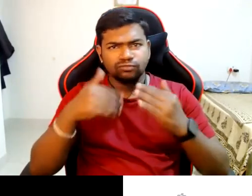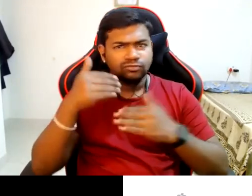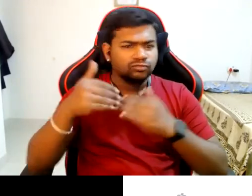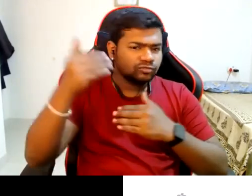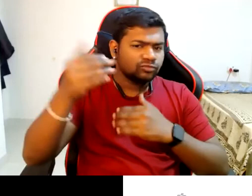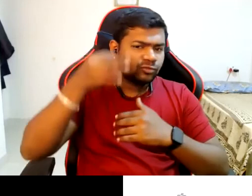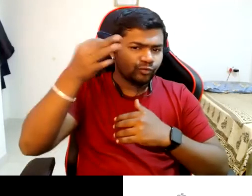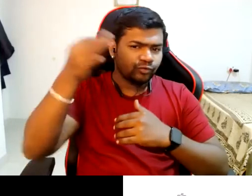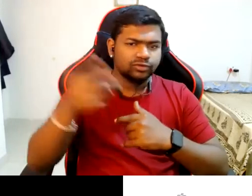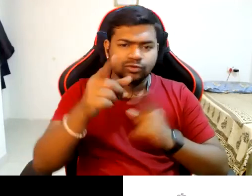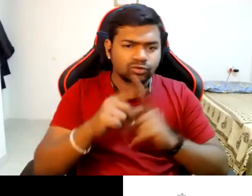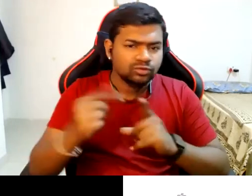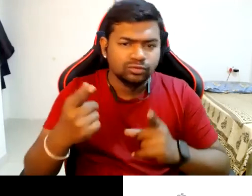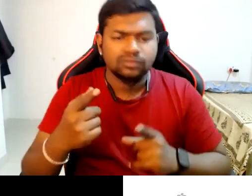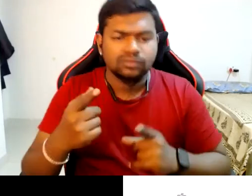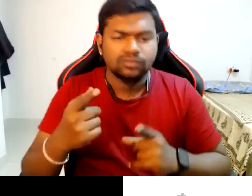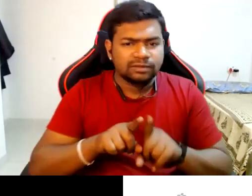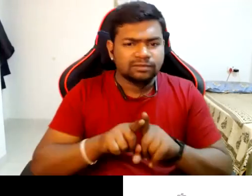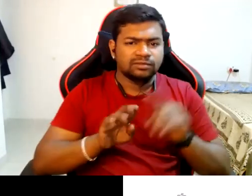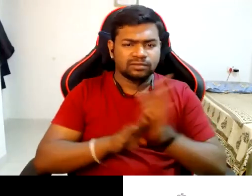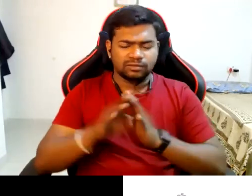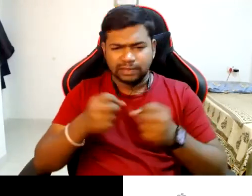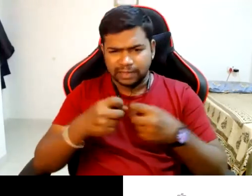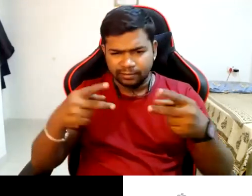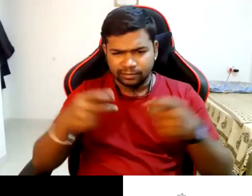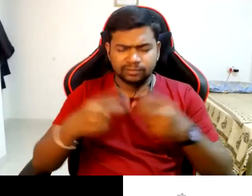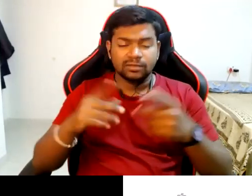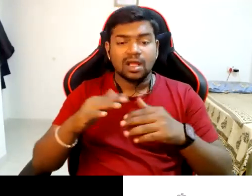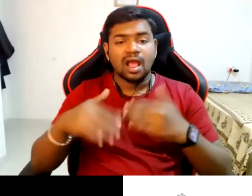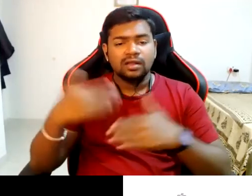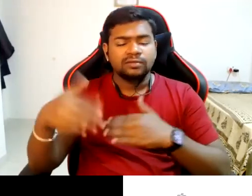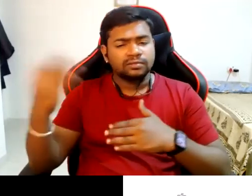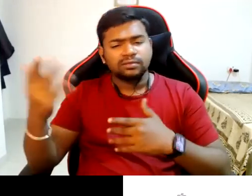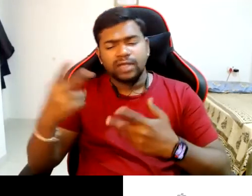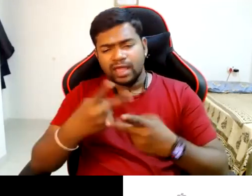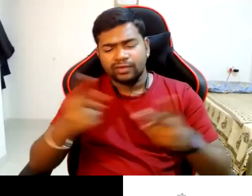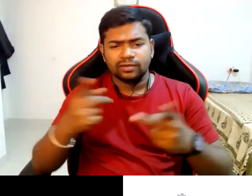Rather than improving captioning, what else is in your mind that you would like to see?